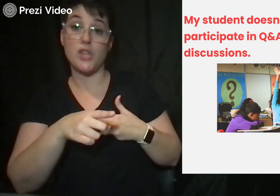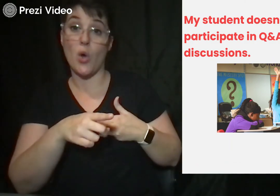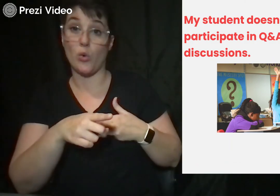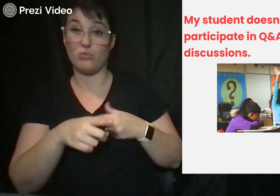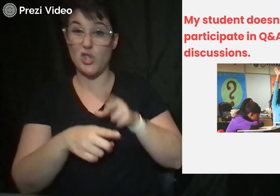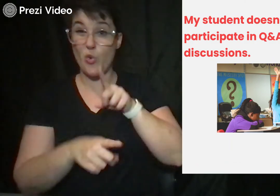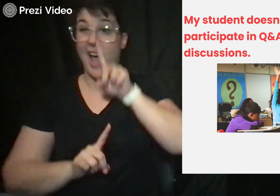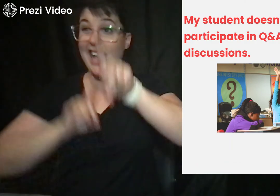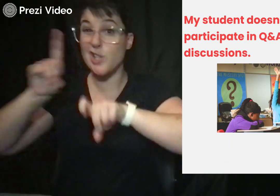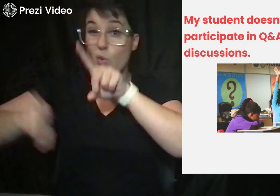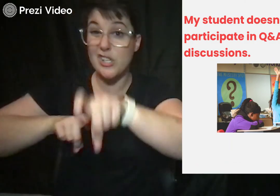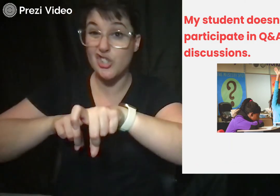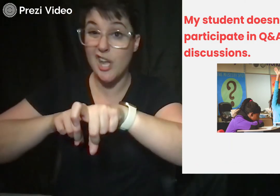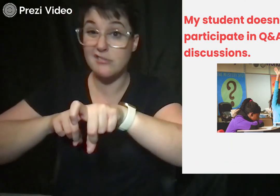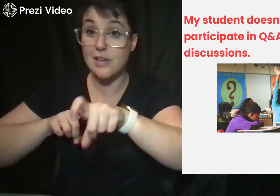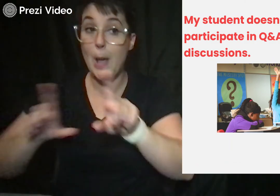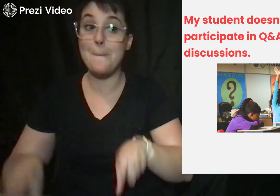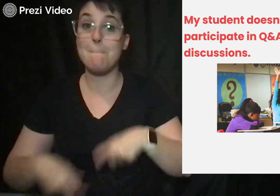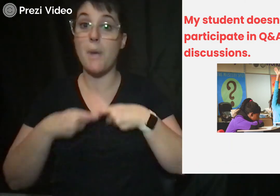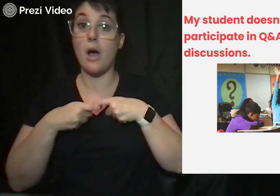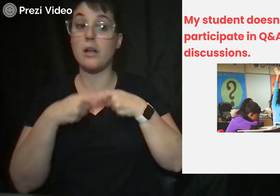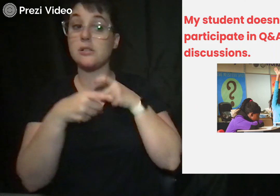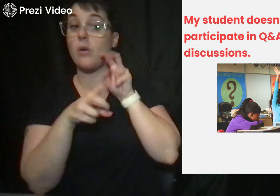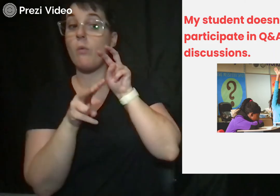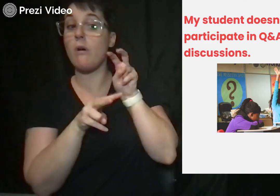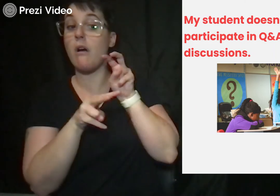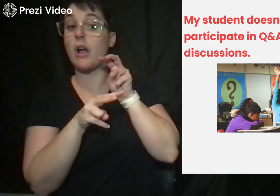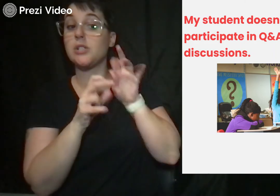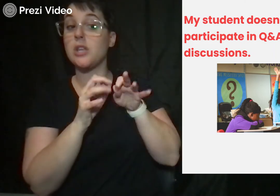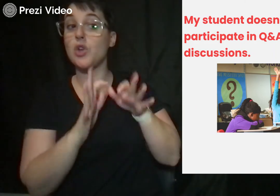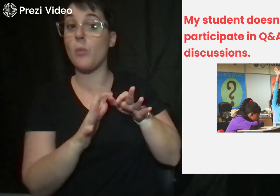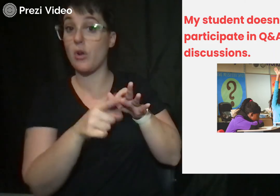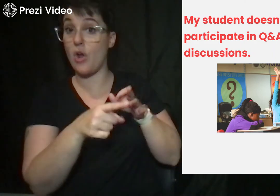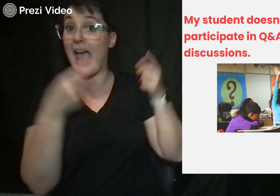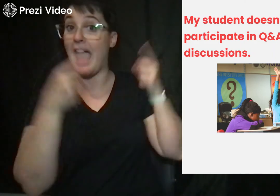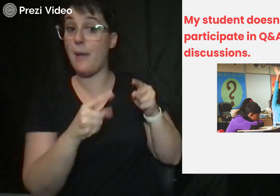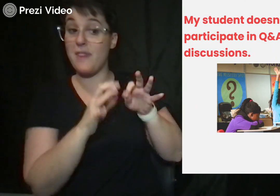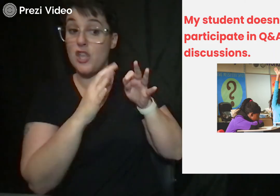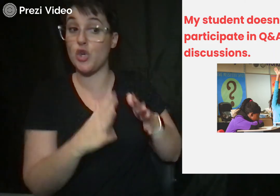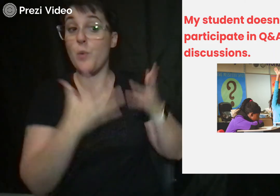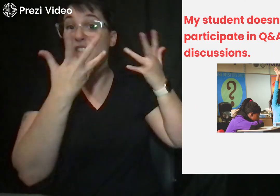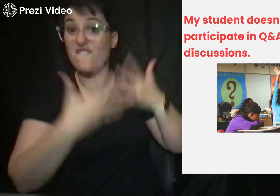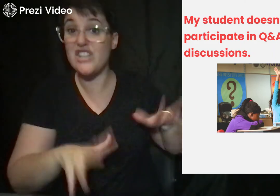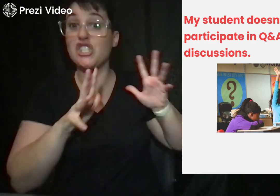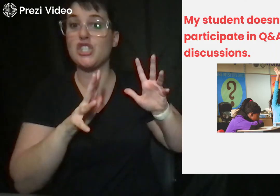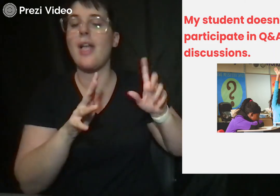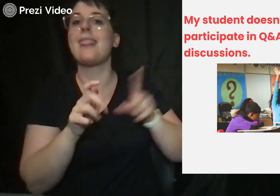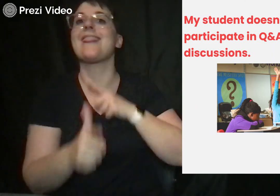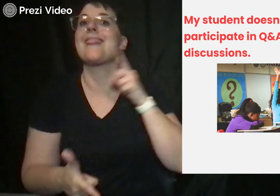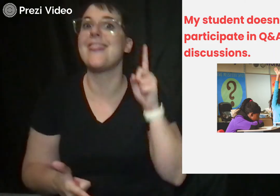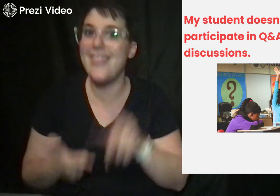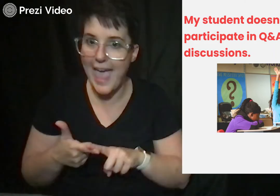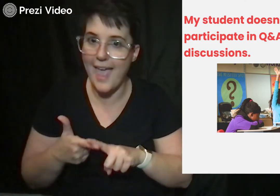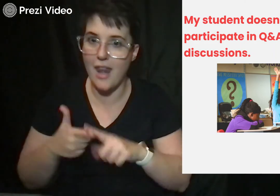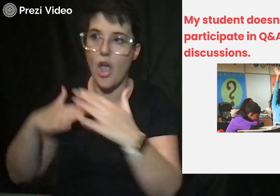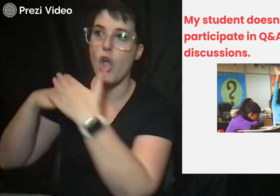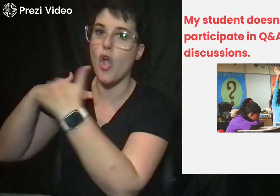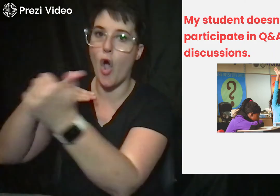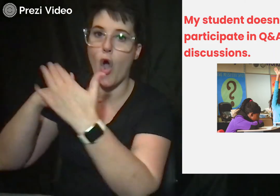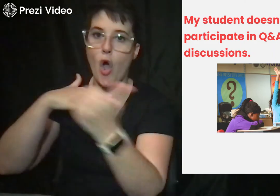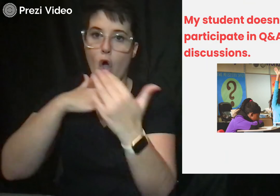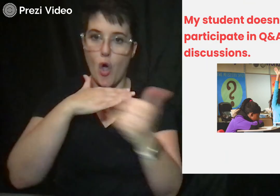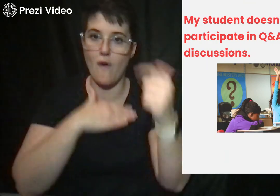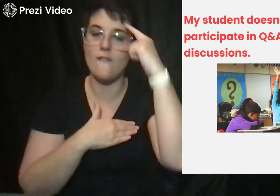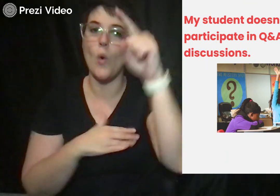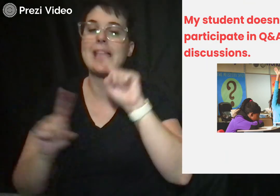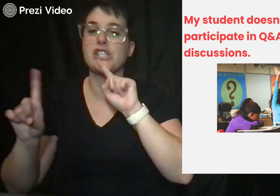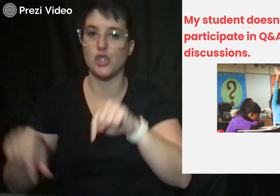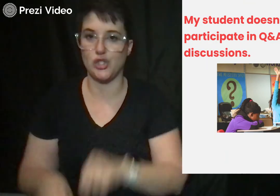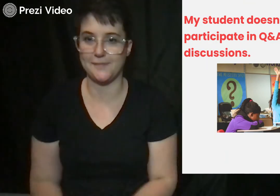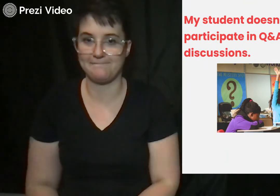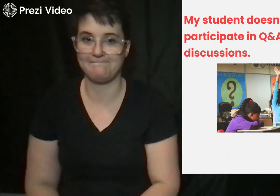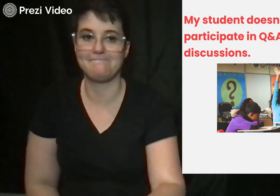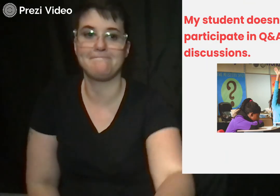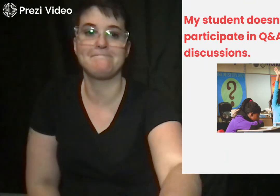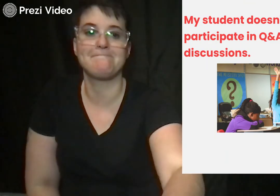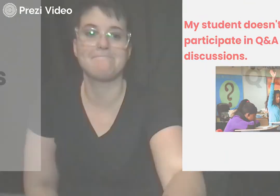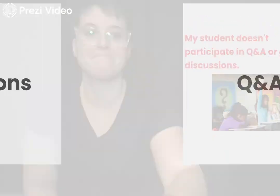Any time you ask a question, wait to accept answers until the interpreter is finished.